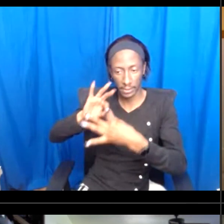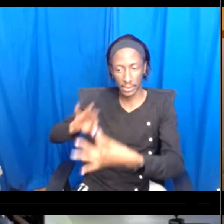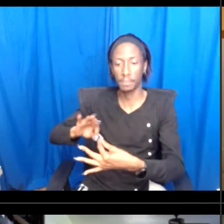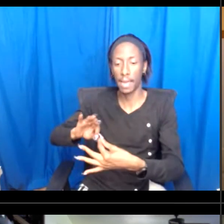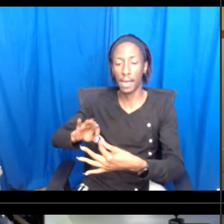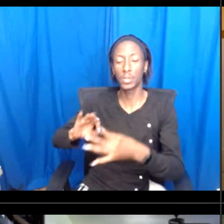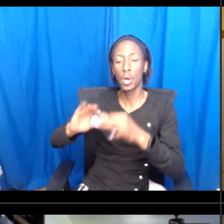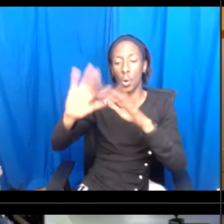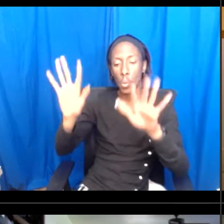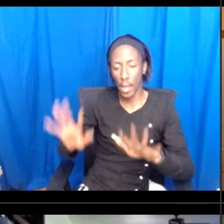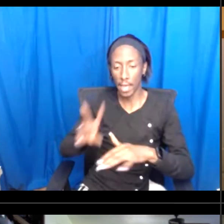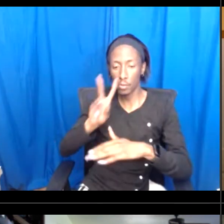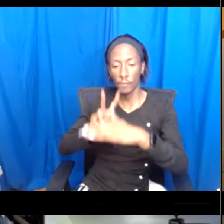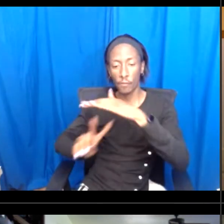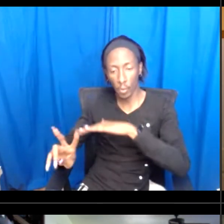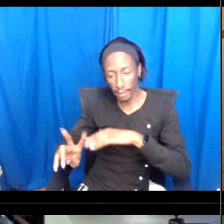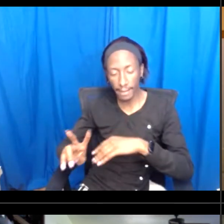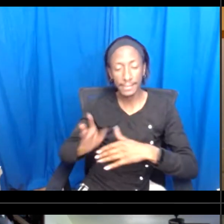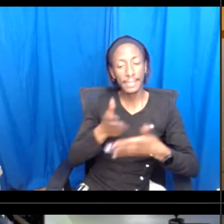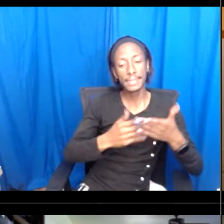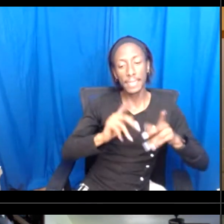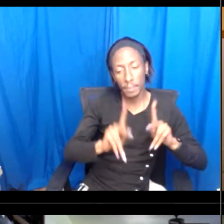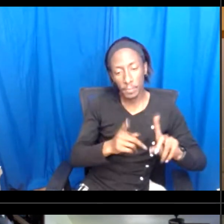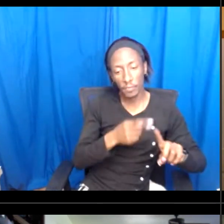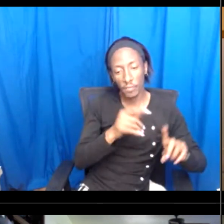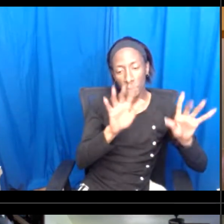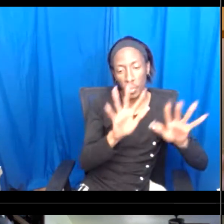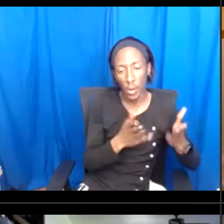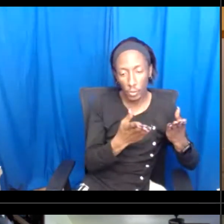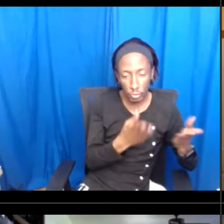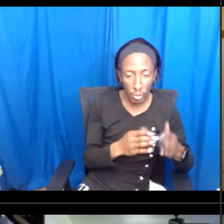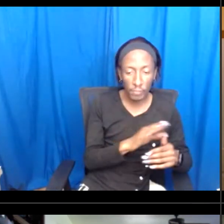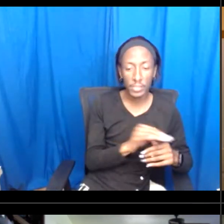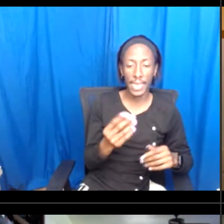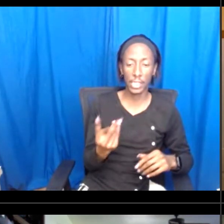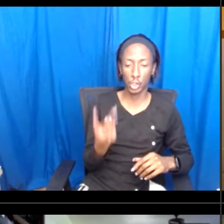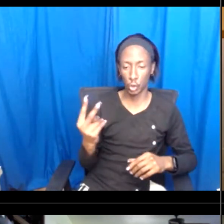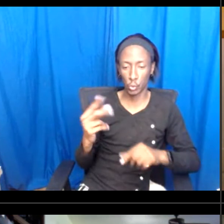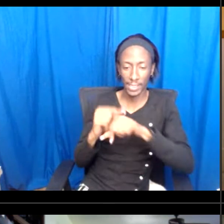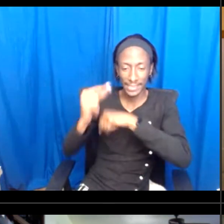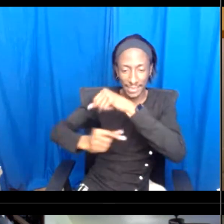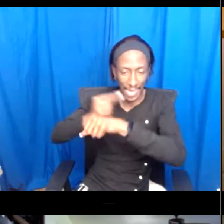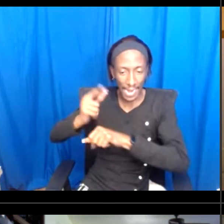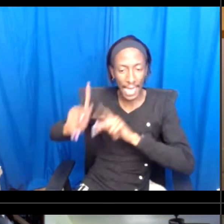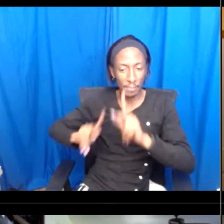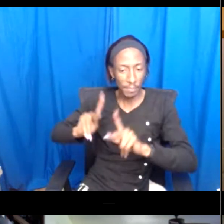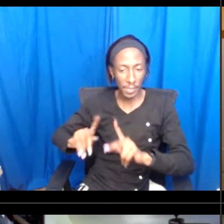We have some people from the weather service. We also have two satellite folks that are going to to be talking all about satellites